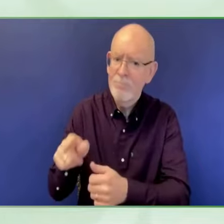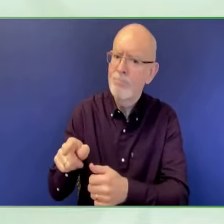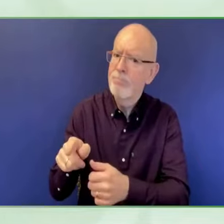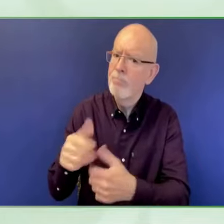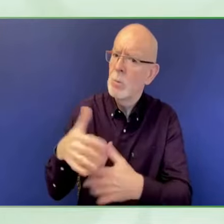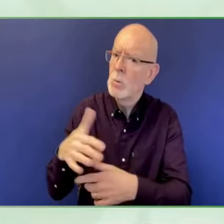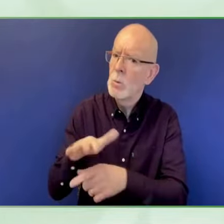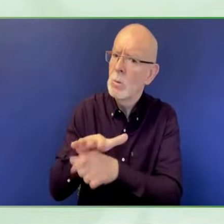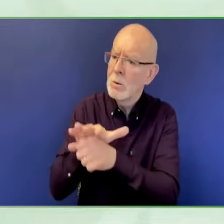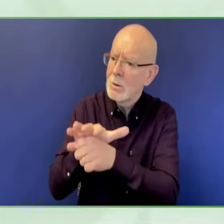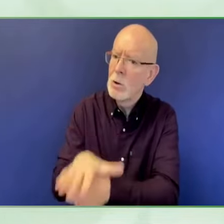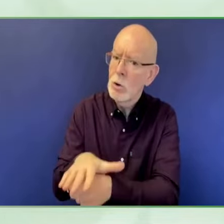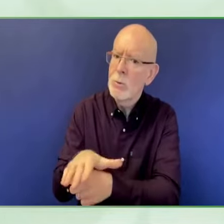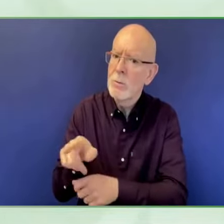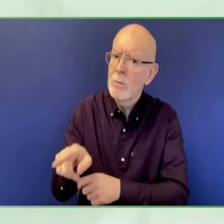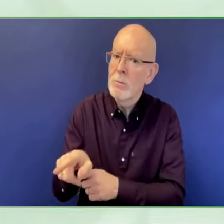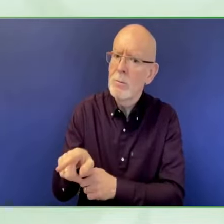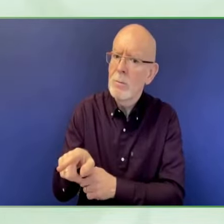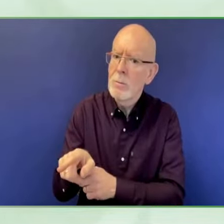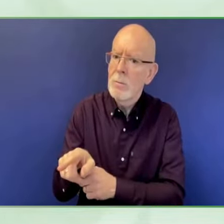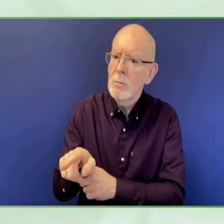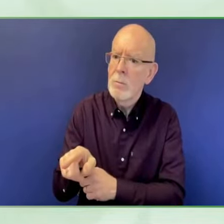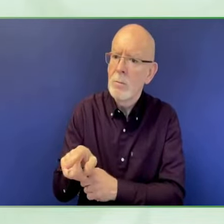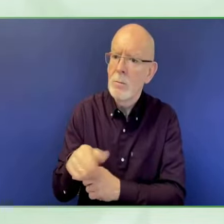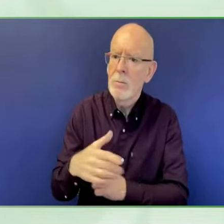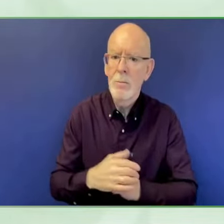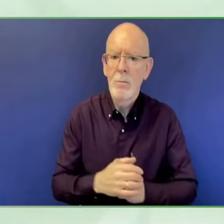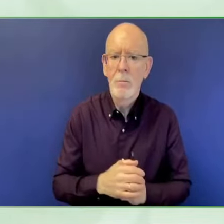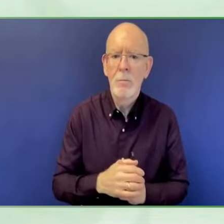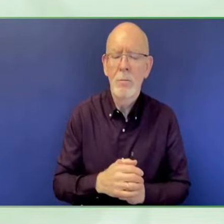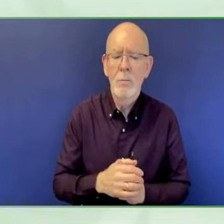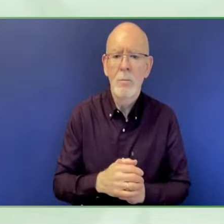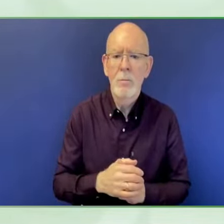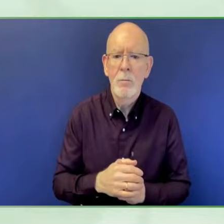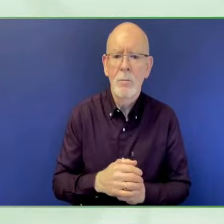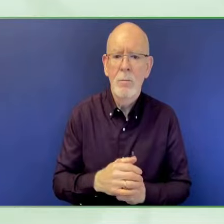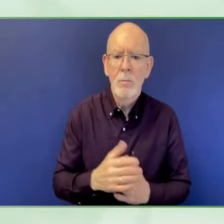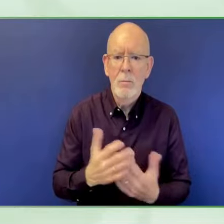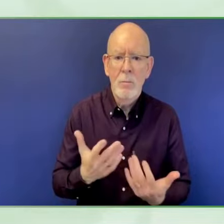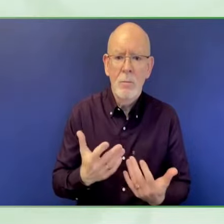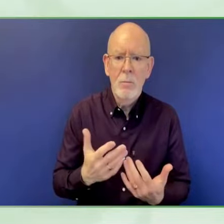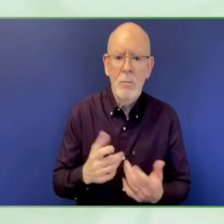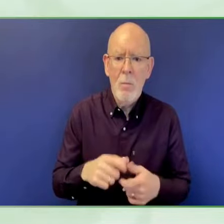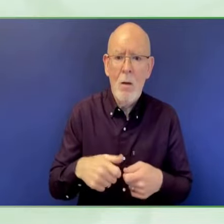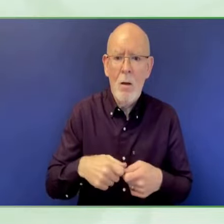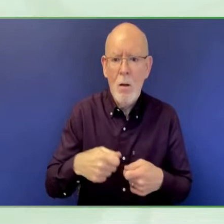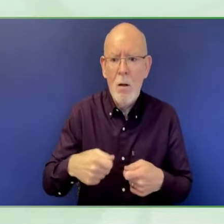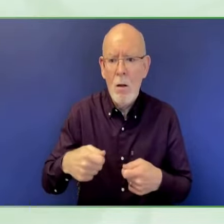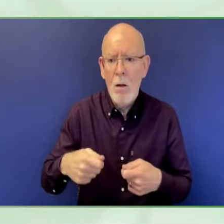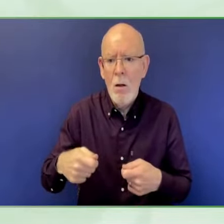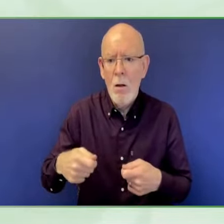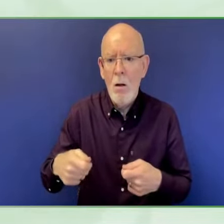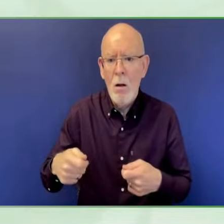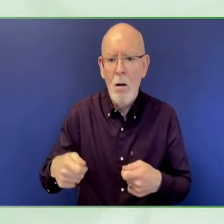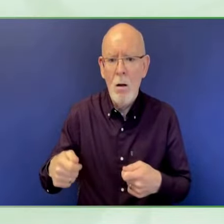not acceptable. According to the Convention of the rights of persons with disabilities.